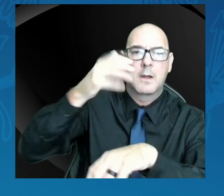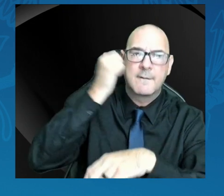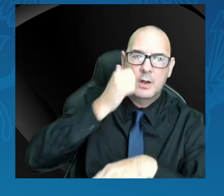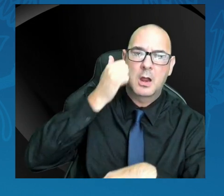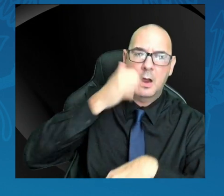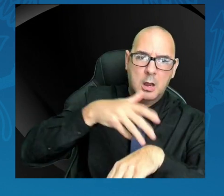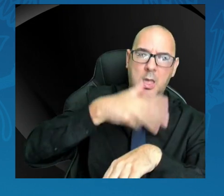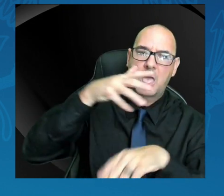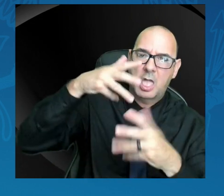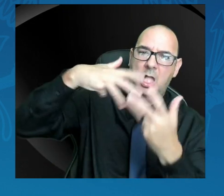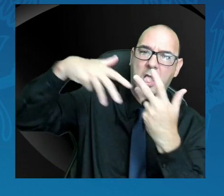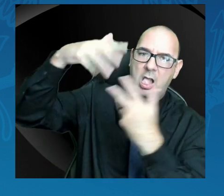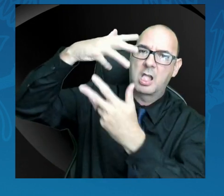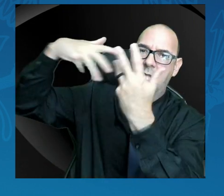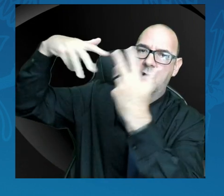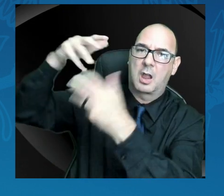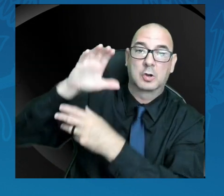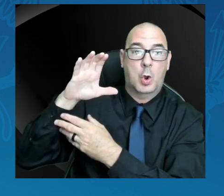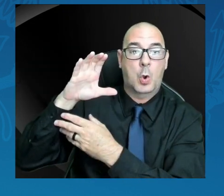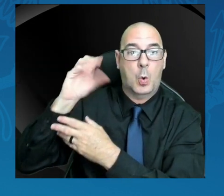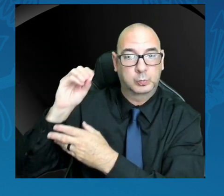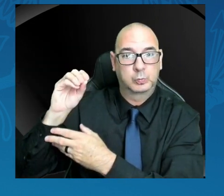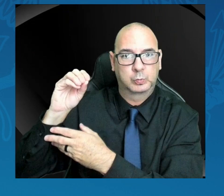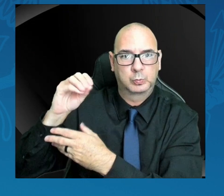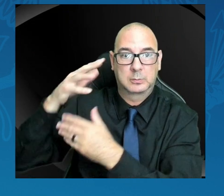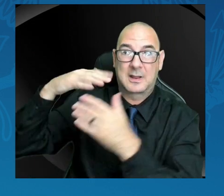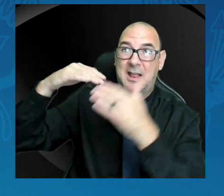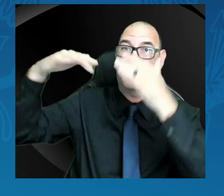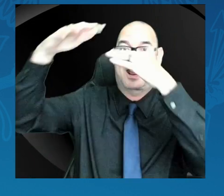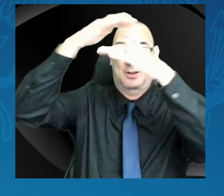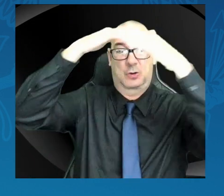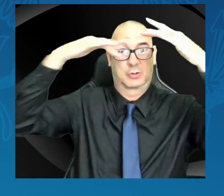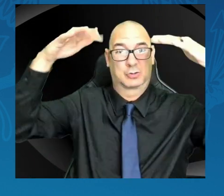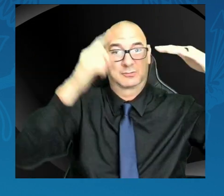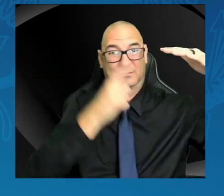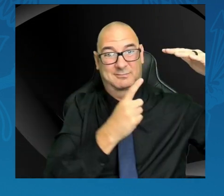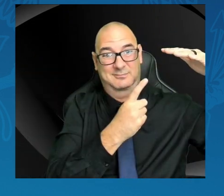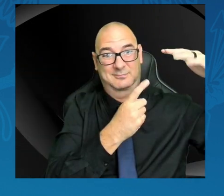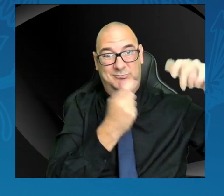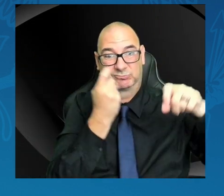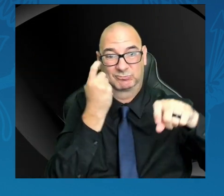Yet for far too long, the danger posed by diesel school busses to our planet